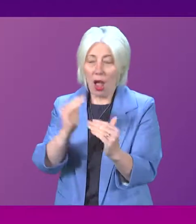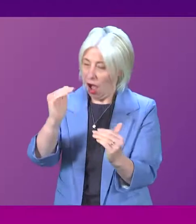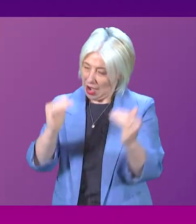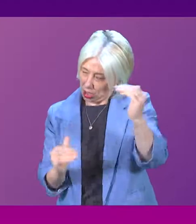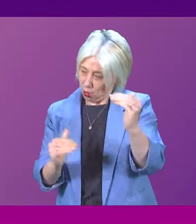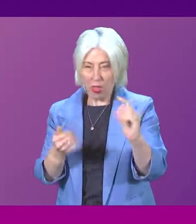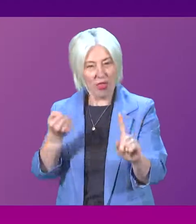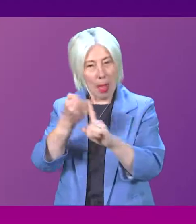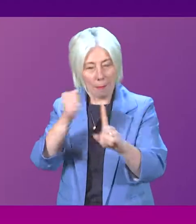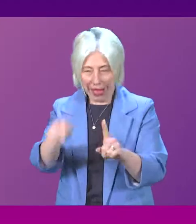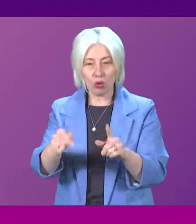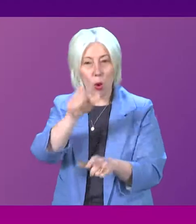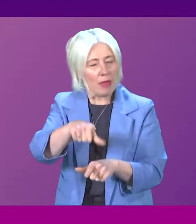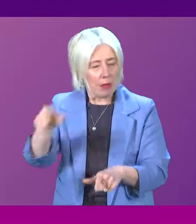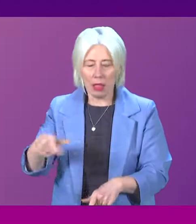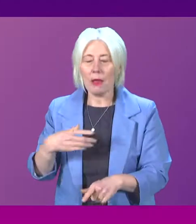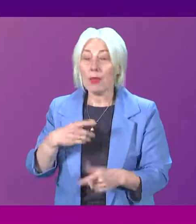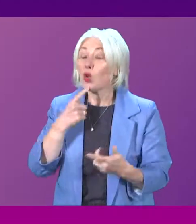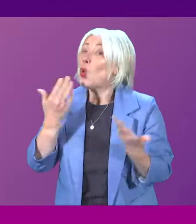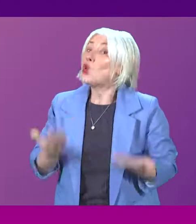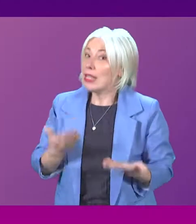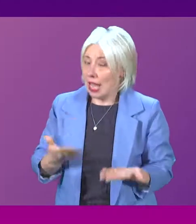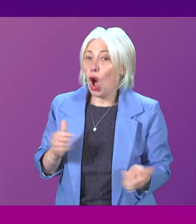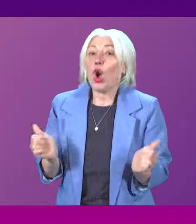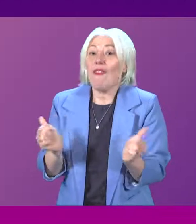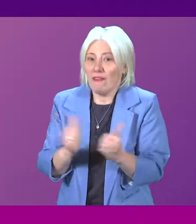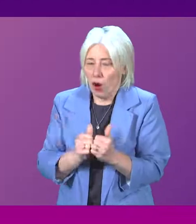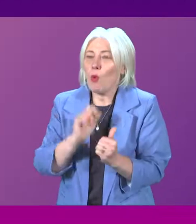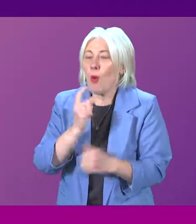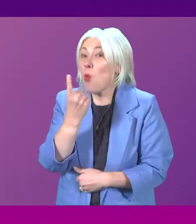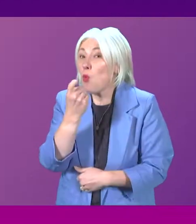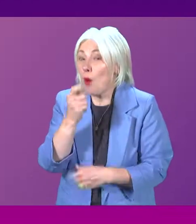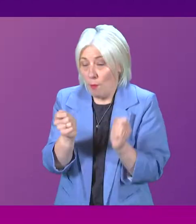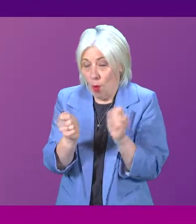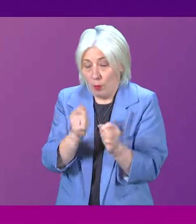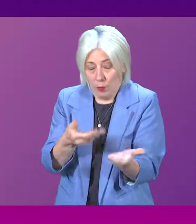Today, I confirm that we will make one further addition to the reporting requirements in